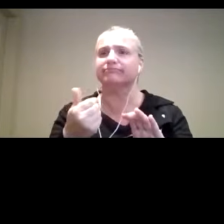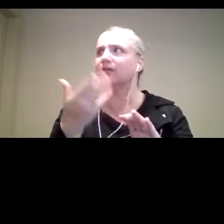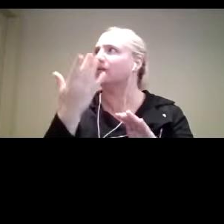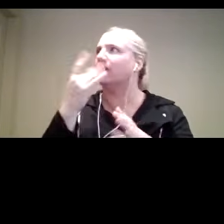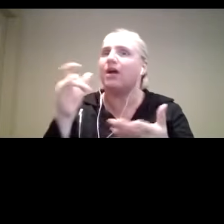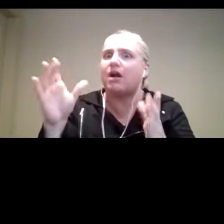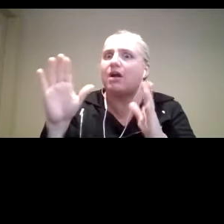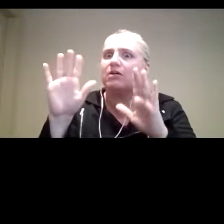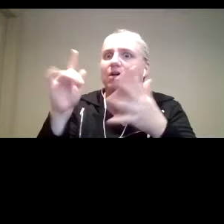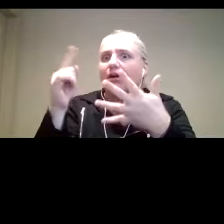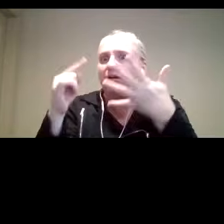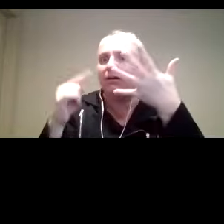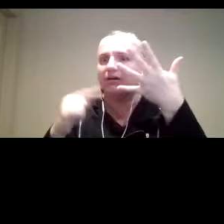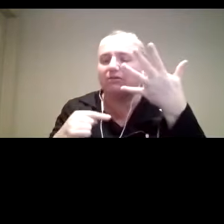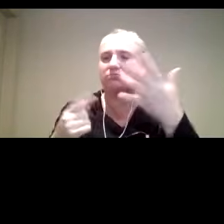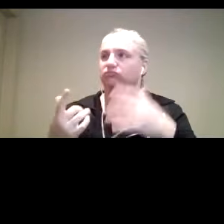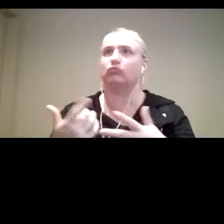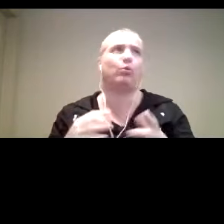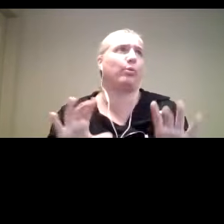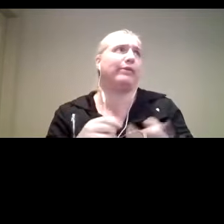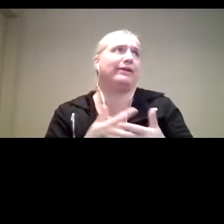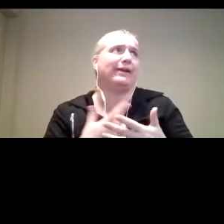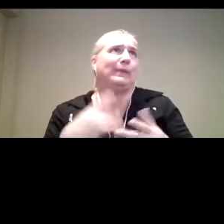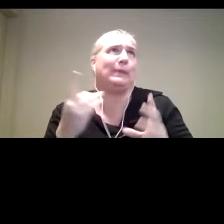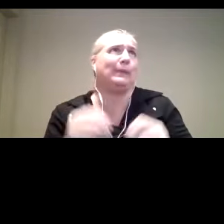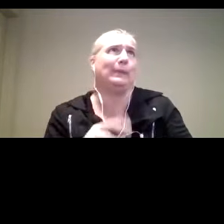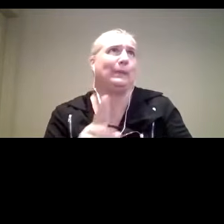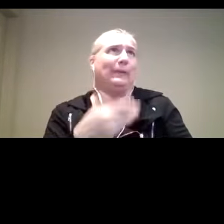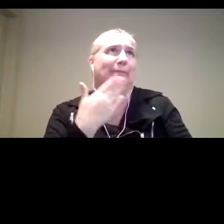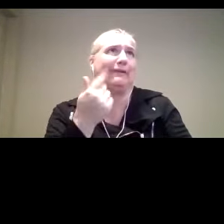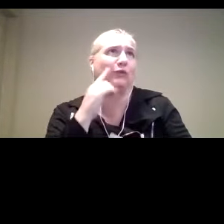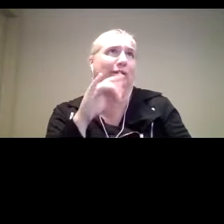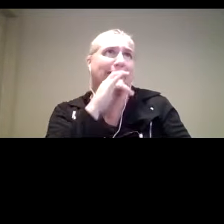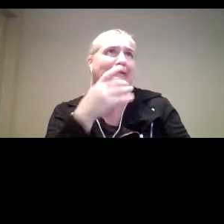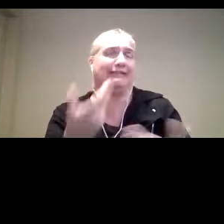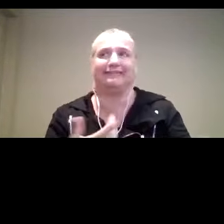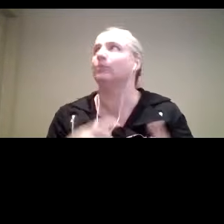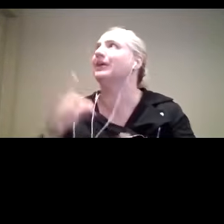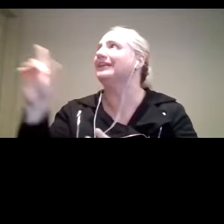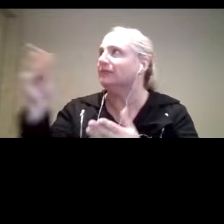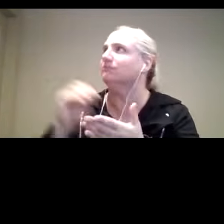because those are just things that I do, right? I'm just doing what's best for kids. But we need to write them down.